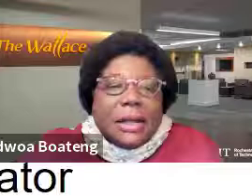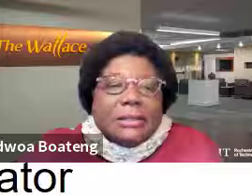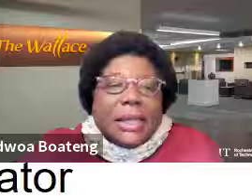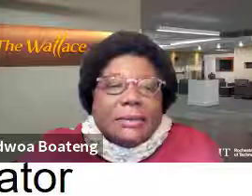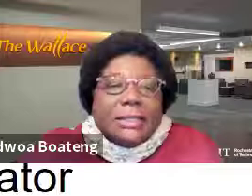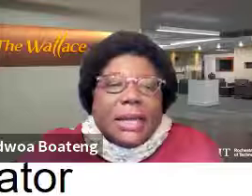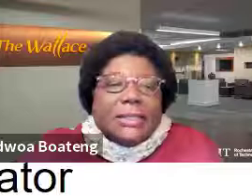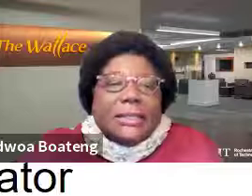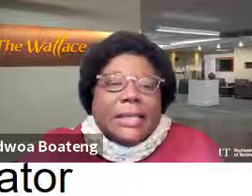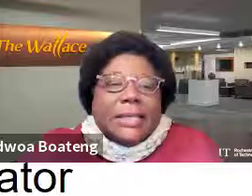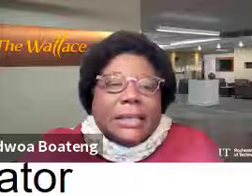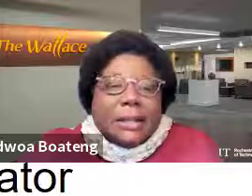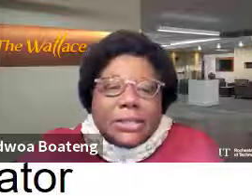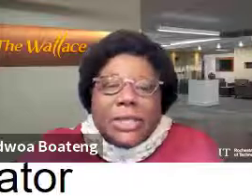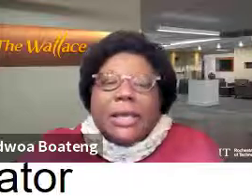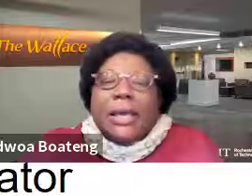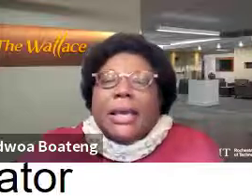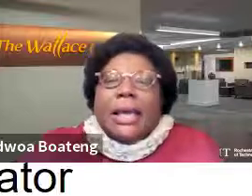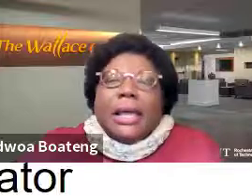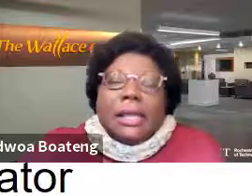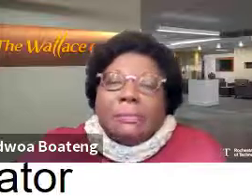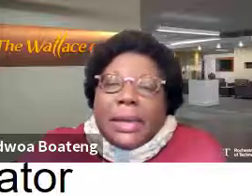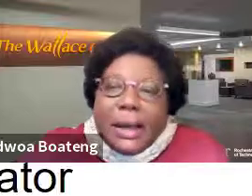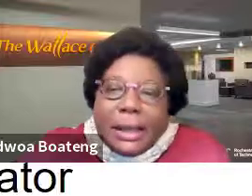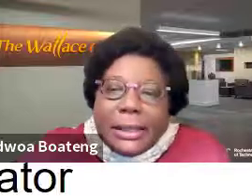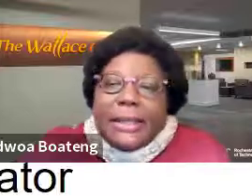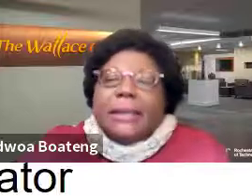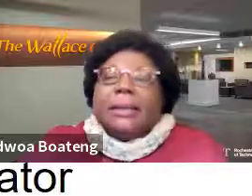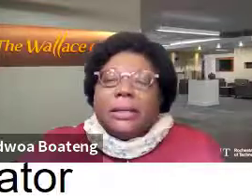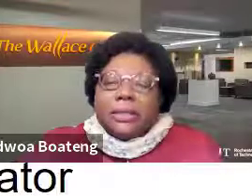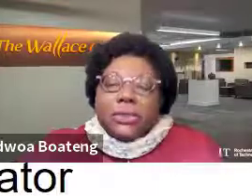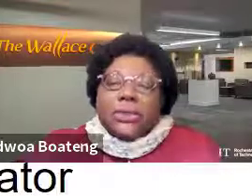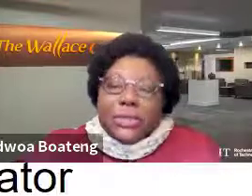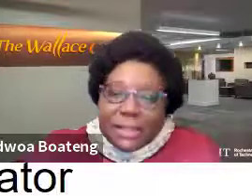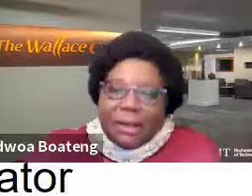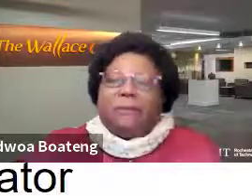colleague, introduce yourself.